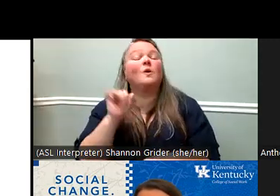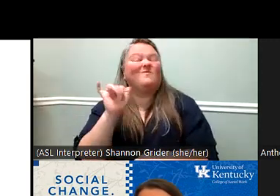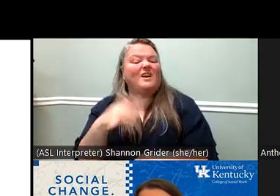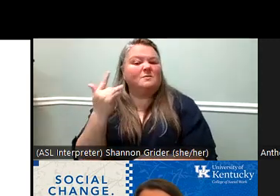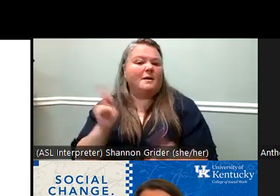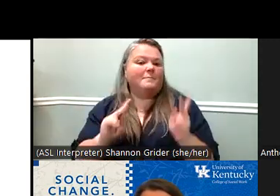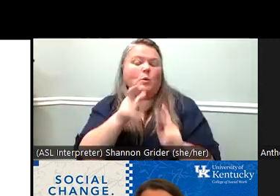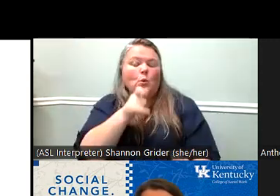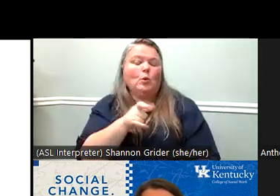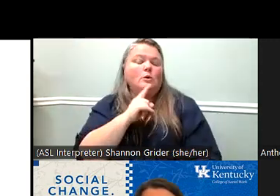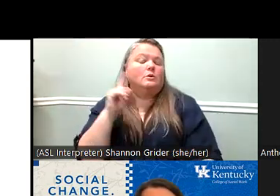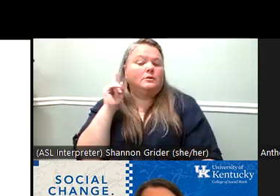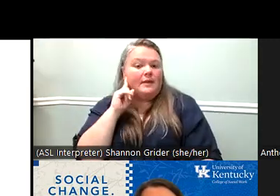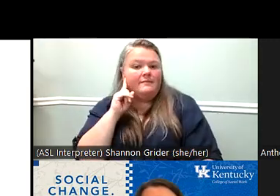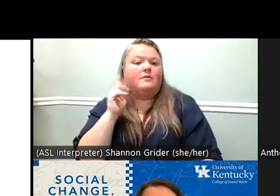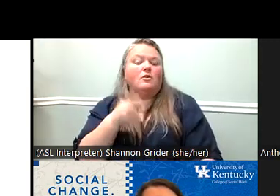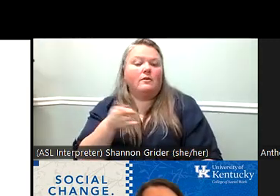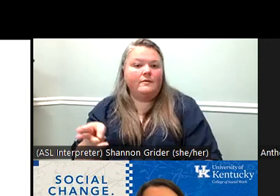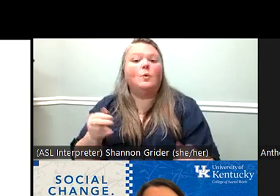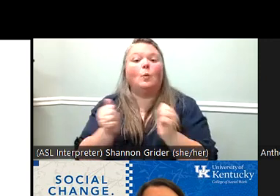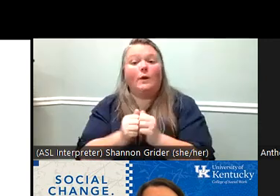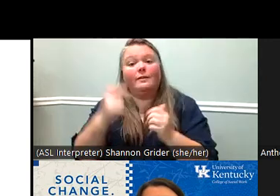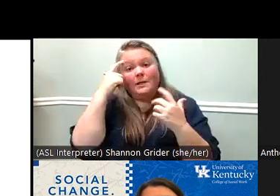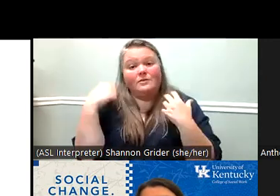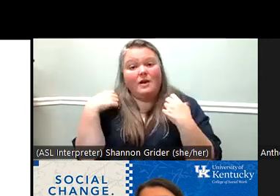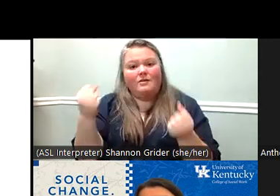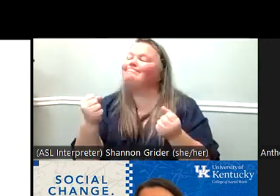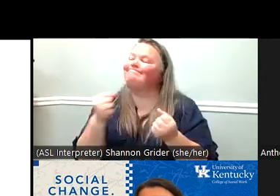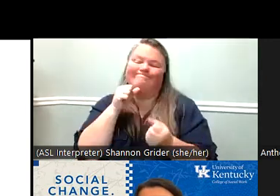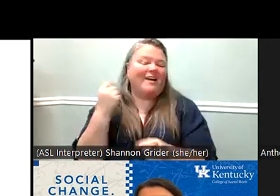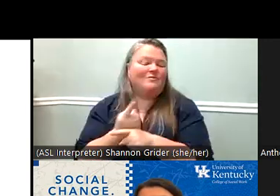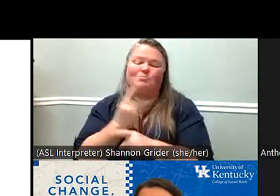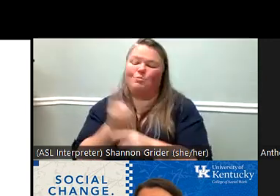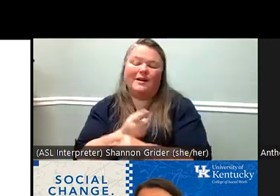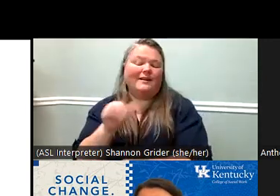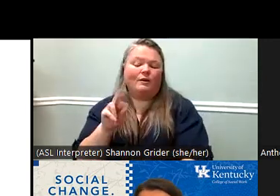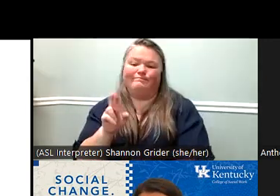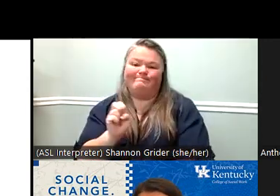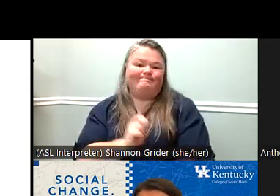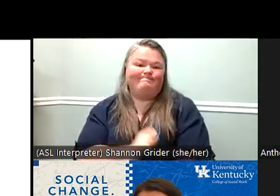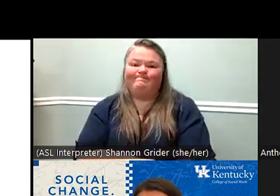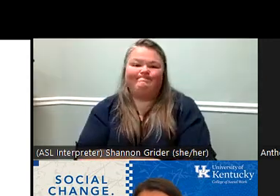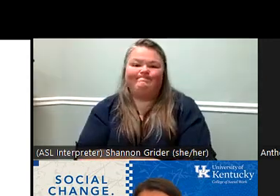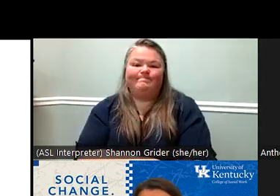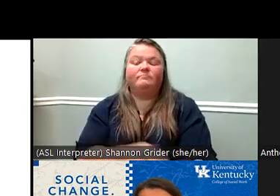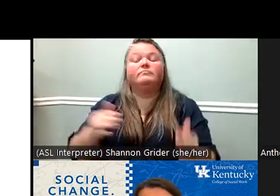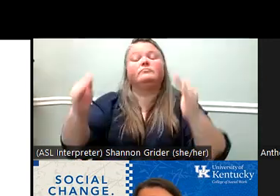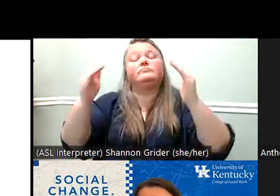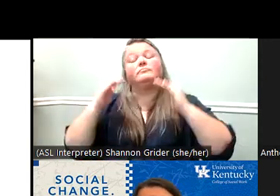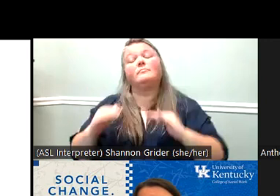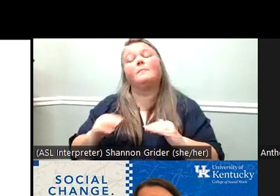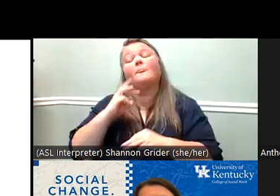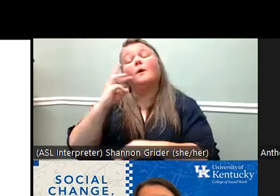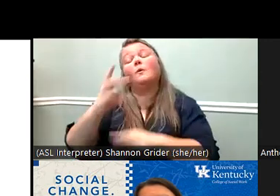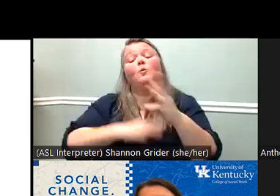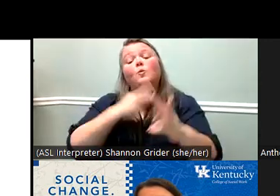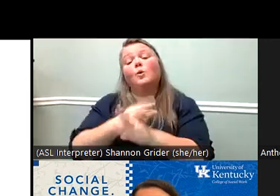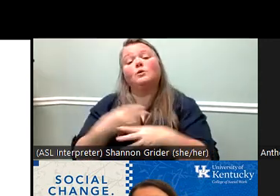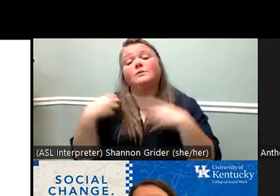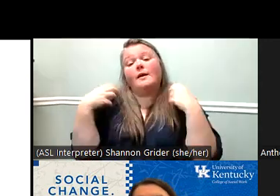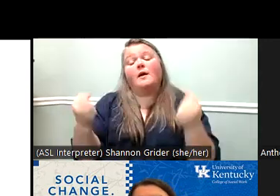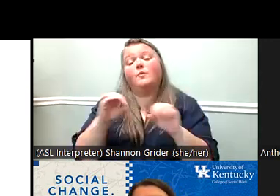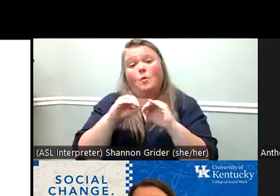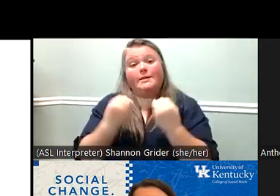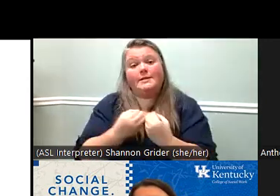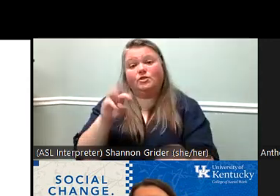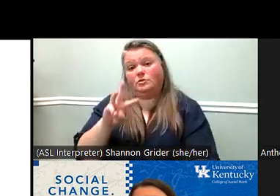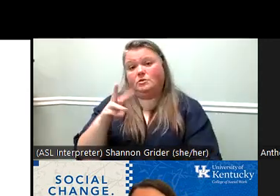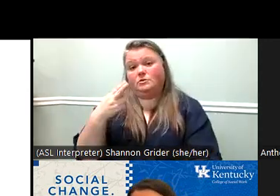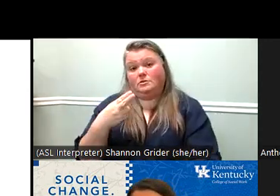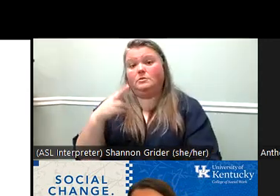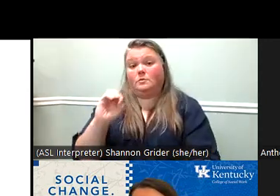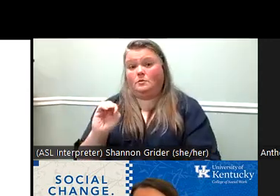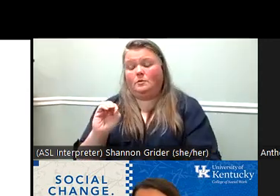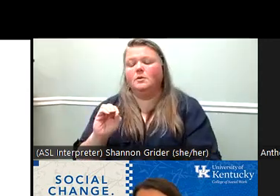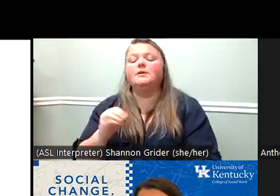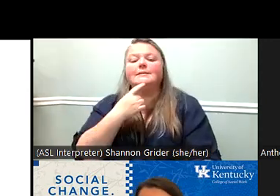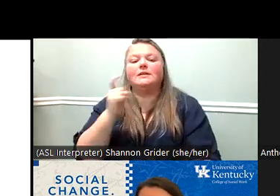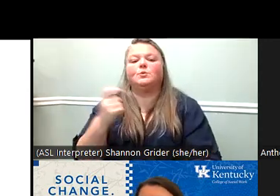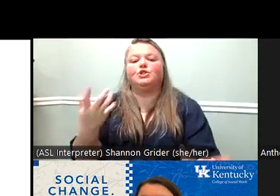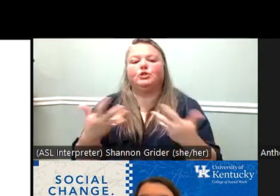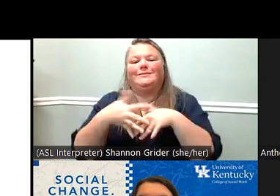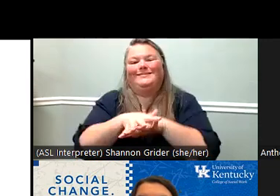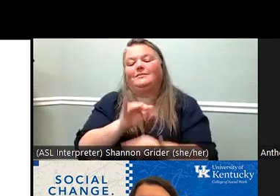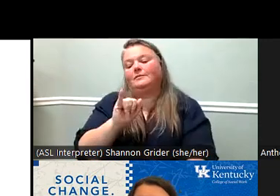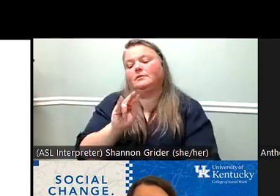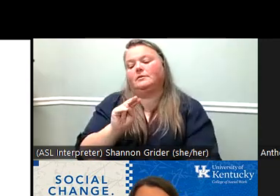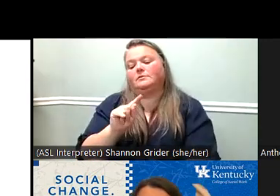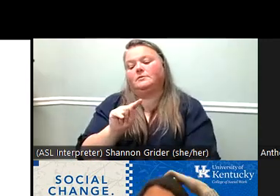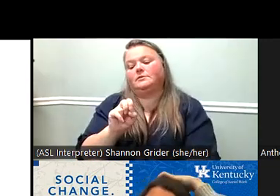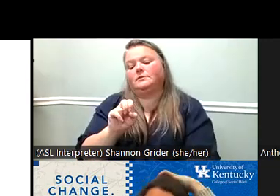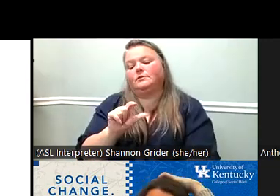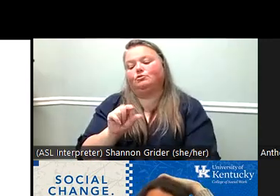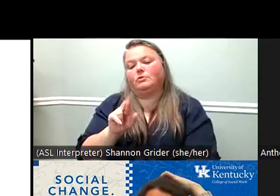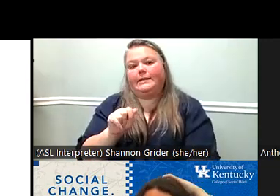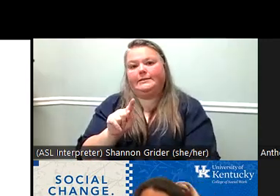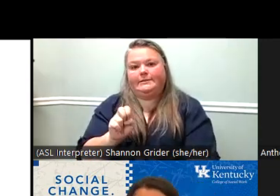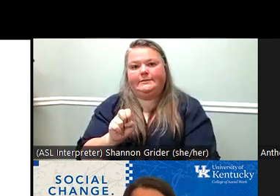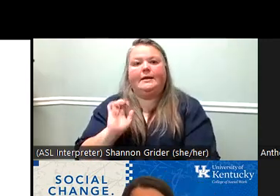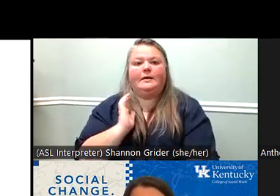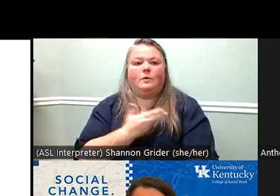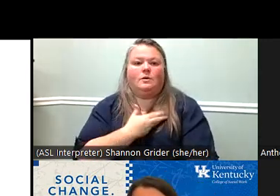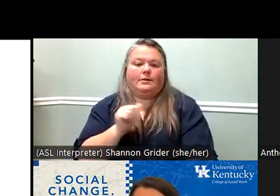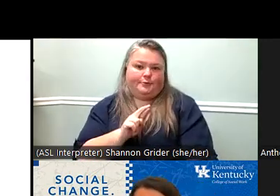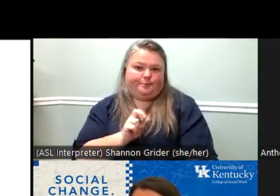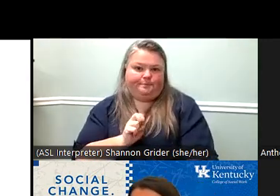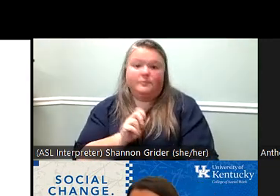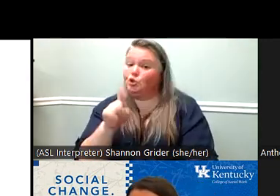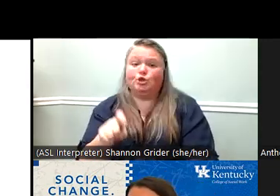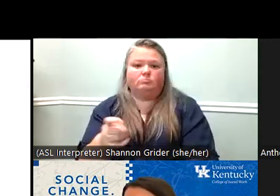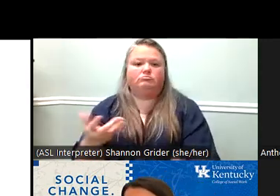TREATABLE, HERE'S SOME OPTIONS, IF HE HAD TOLD HIM THAT, THAT COULD HAVE BEEN REALLY BENEFICIAL, AND THIS HAPPENS ACROSS THE BOARD. MULTIPLE REASONS WHY INDIVIDUALS